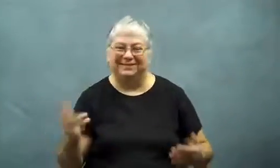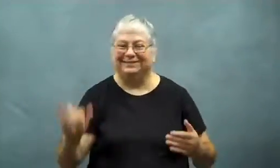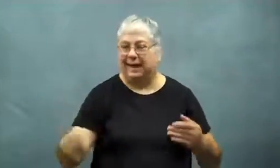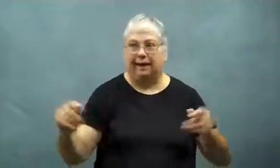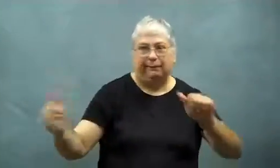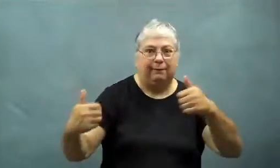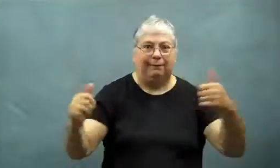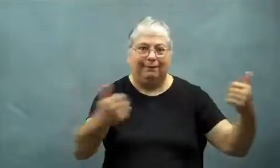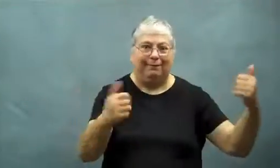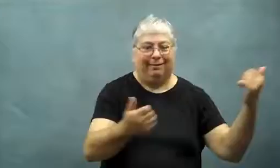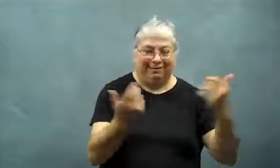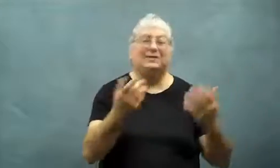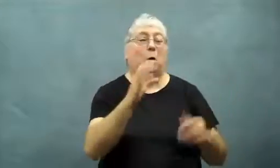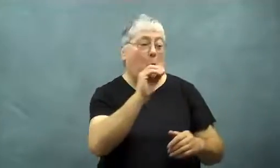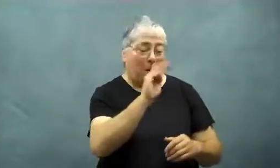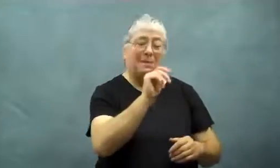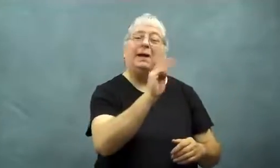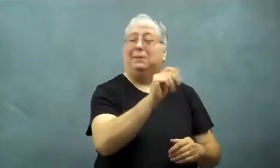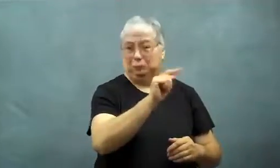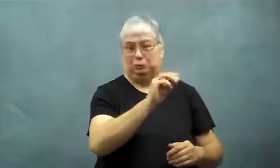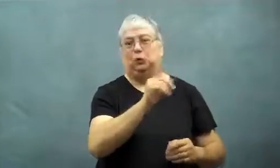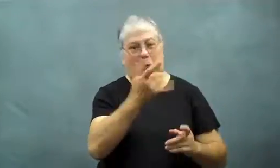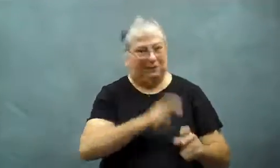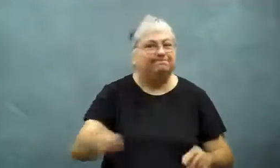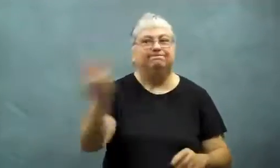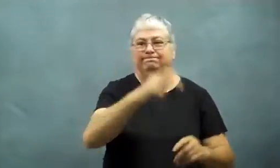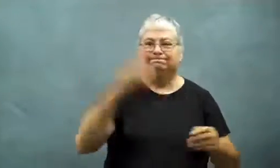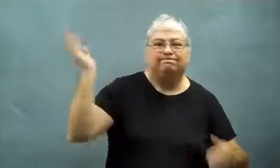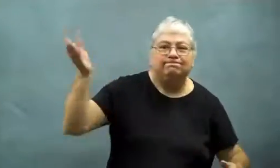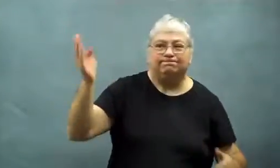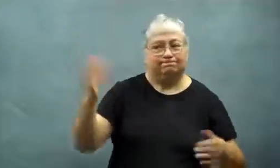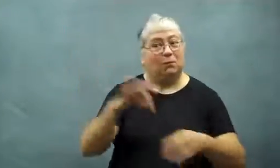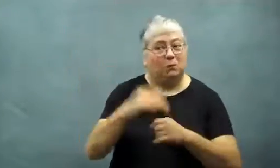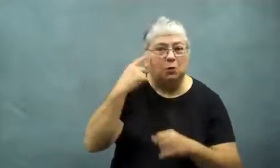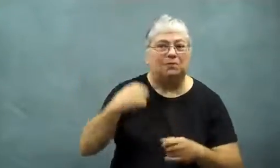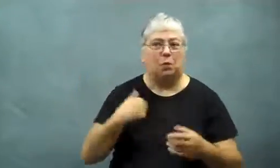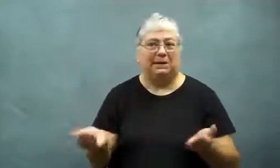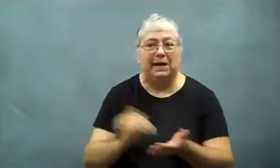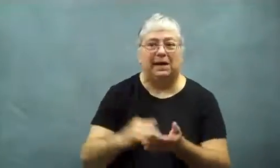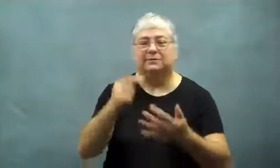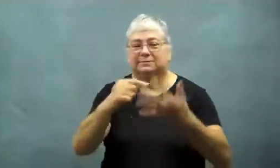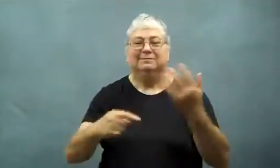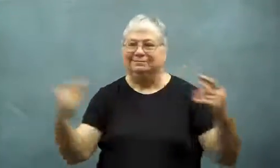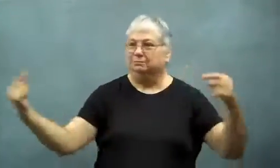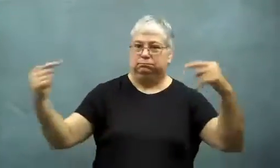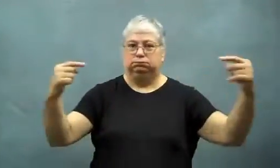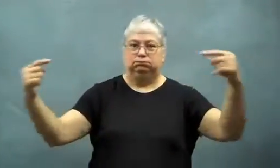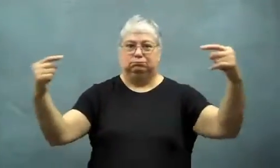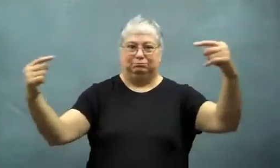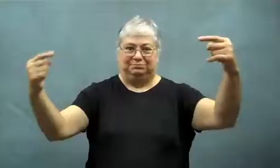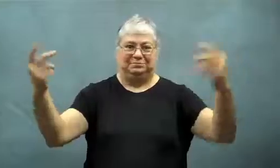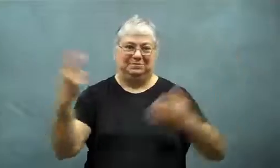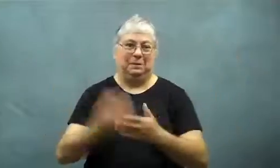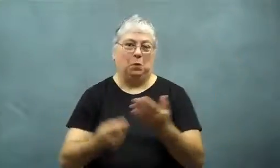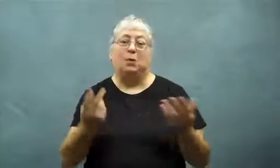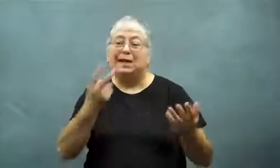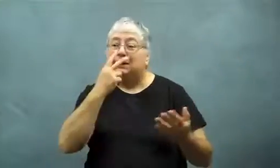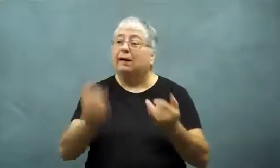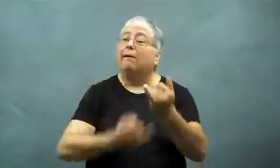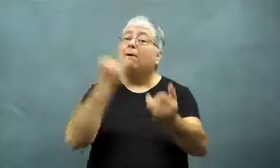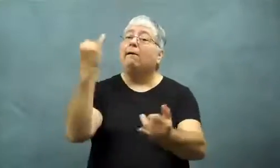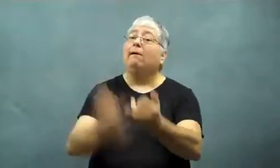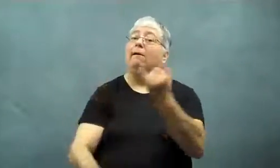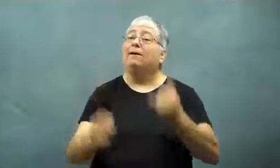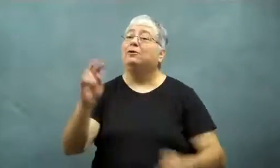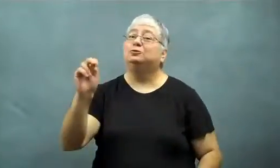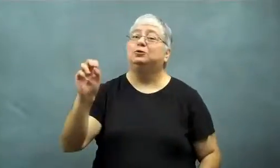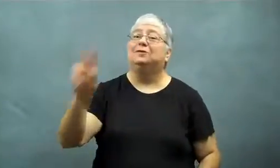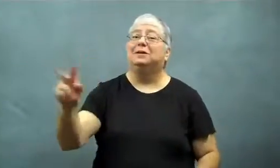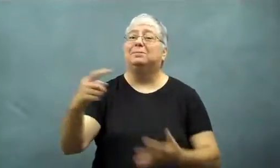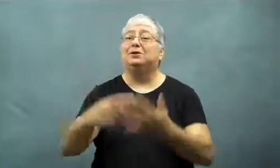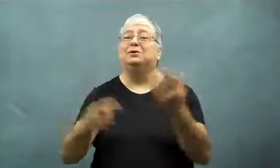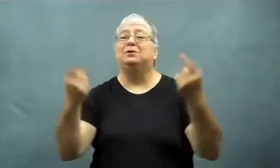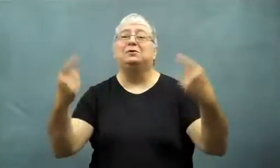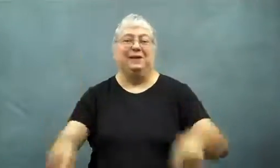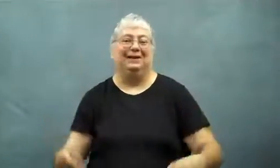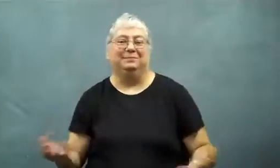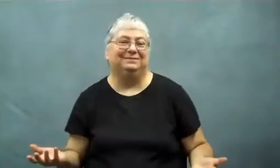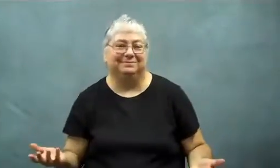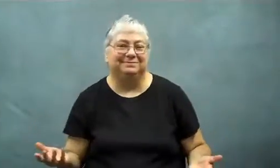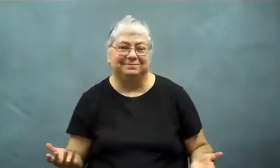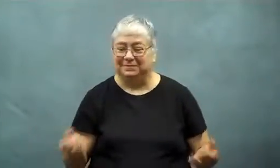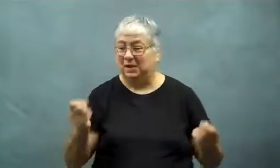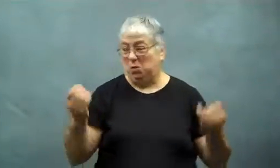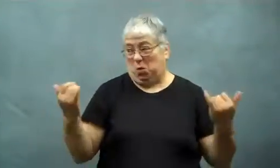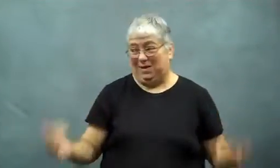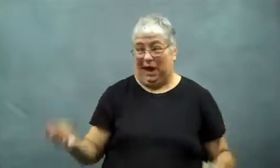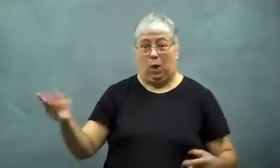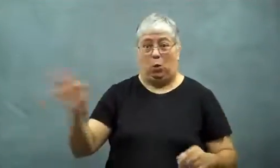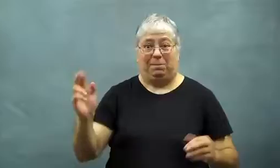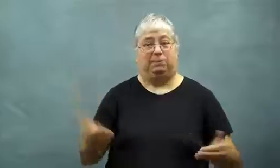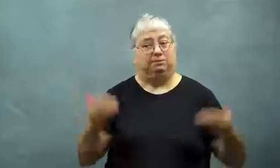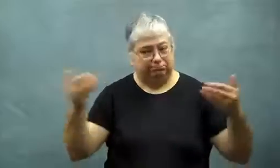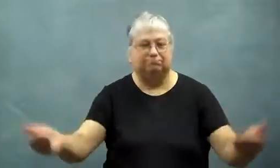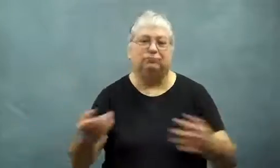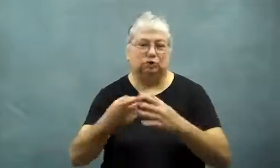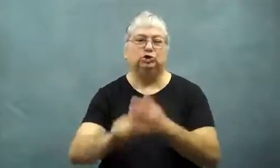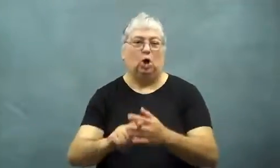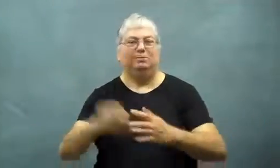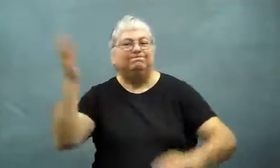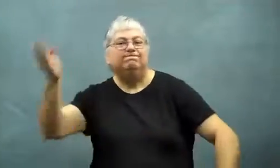That's how the campaigning goes on both sides, Obama is stumping too as well.